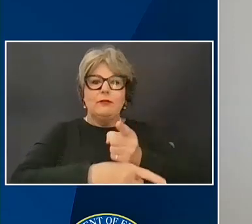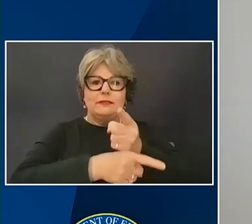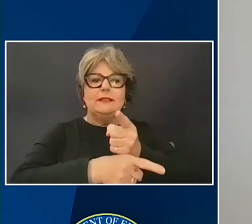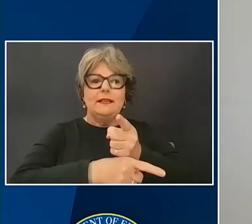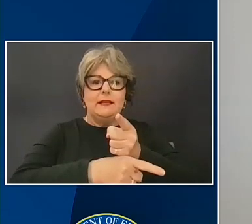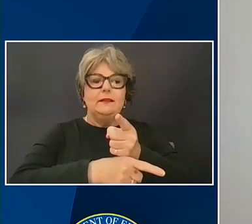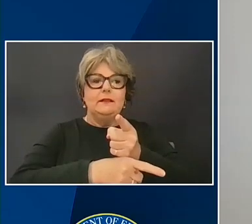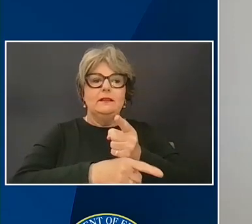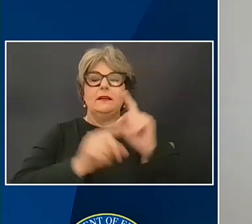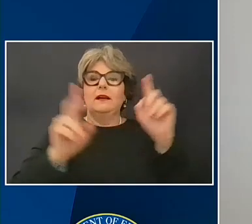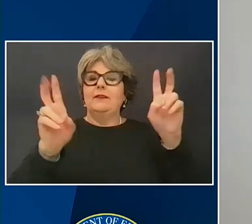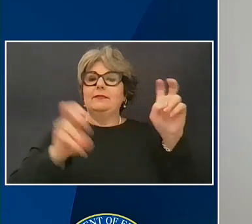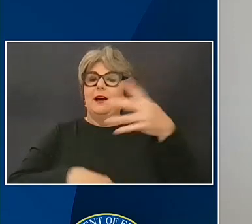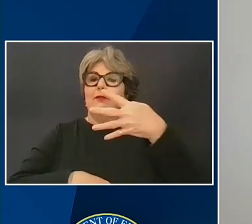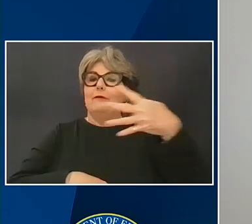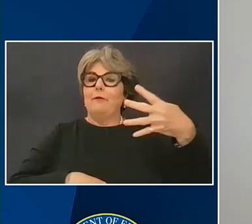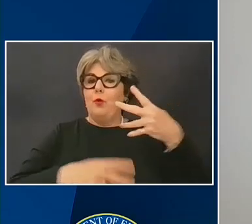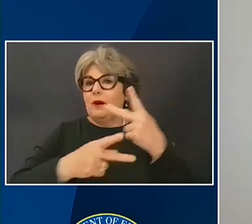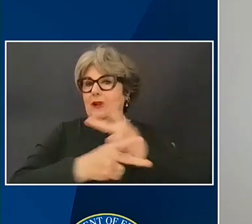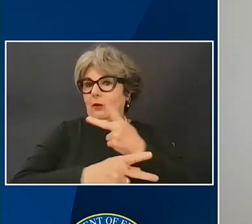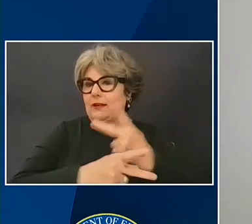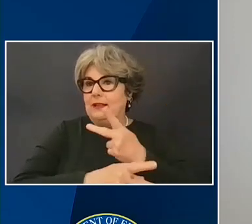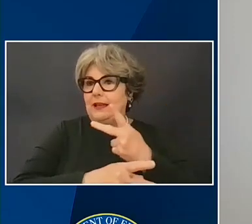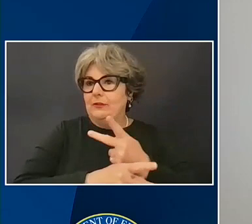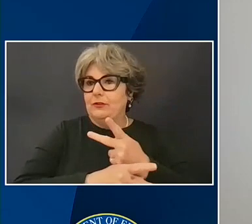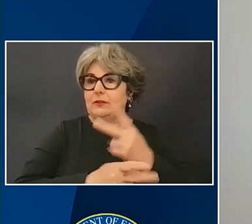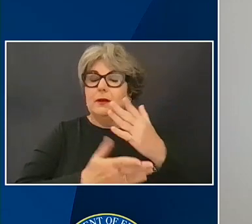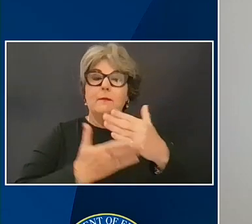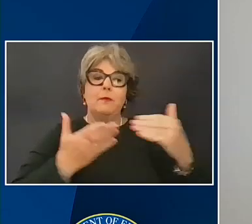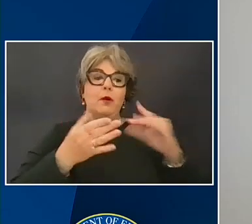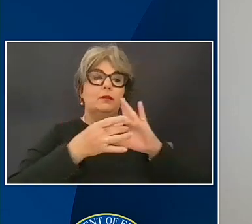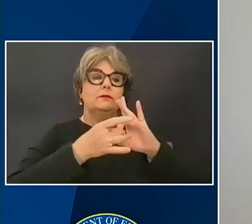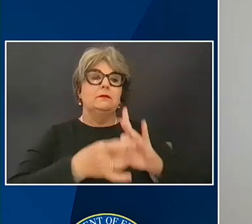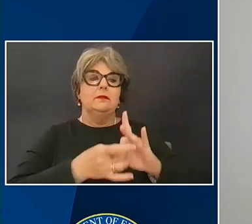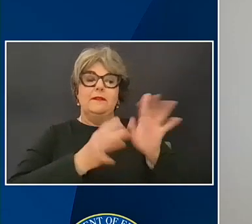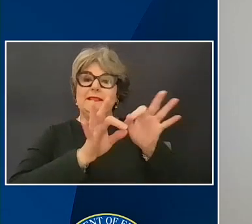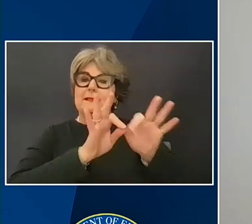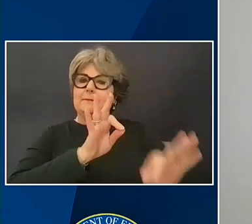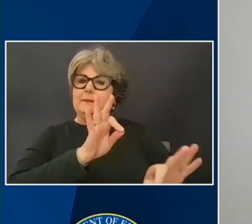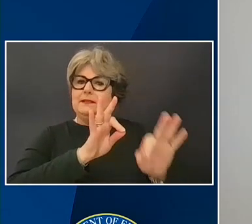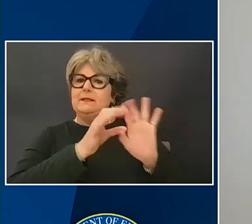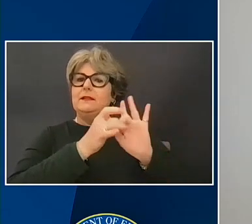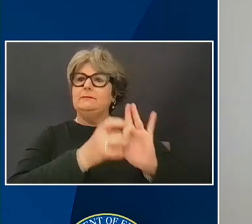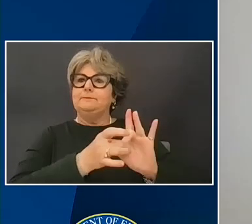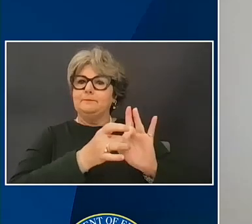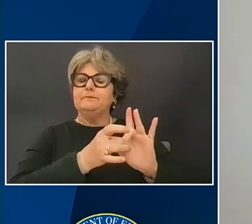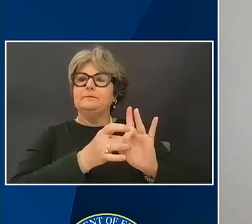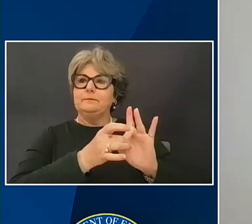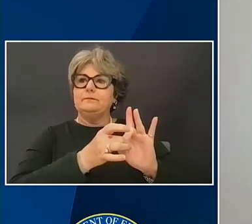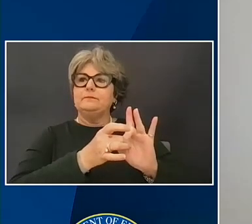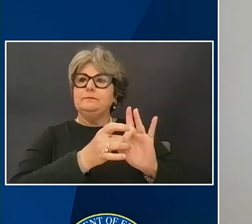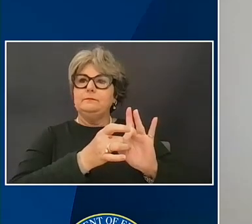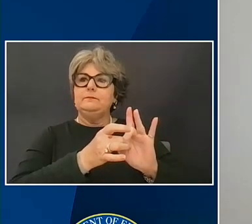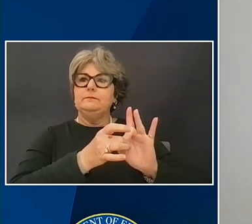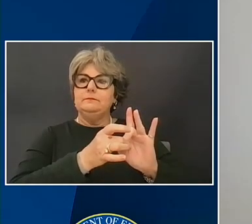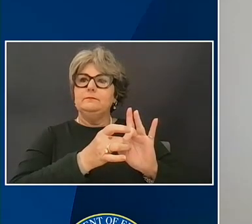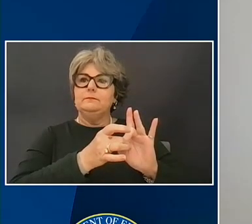calculations. Part of the simplicity piece of this is that the guidance that the